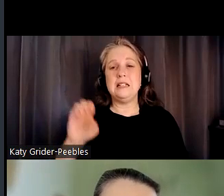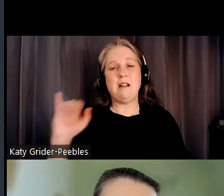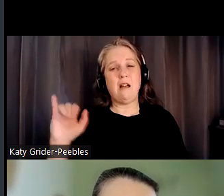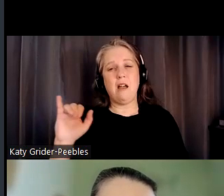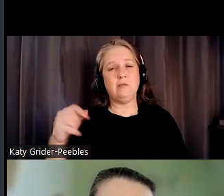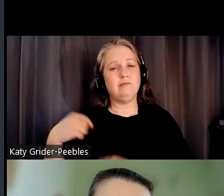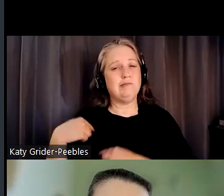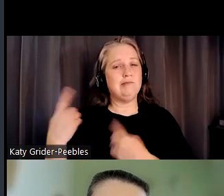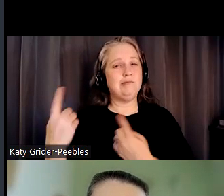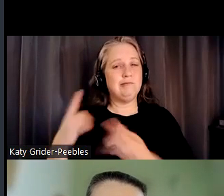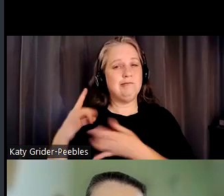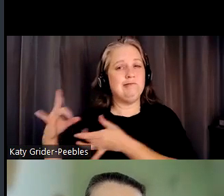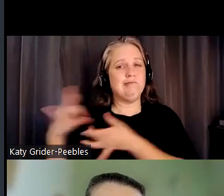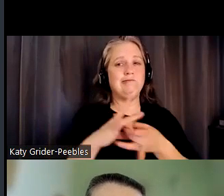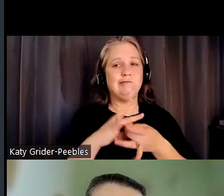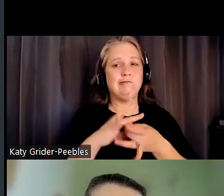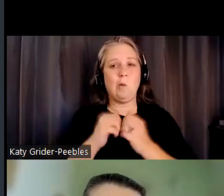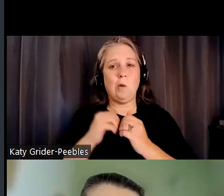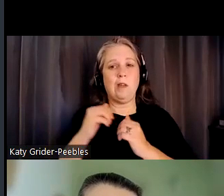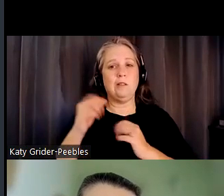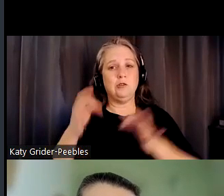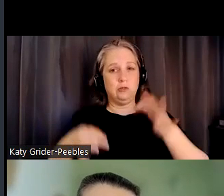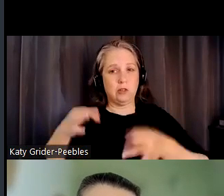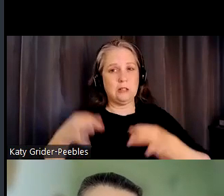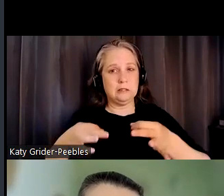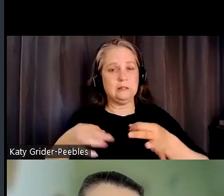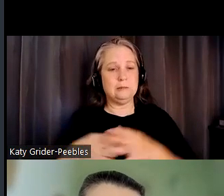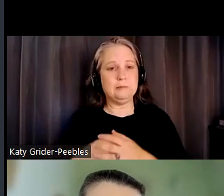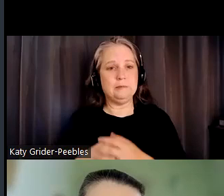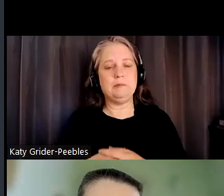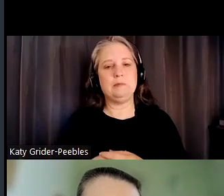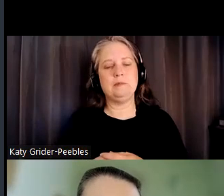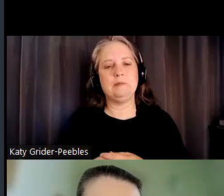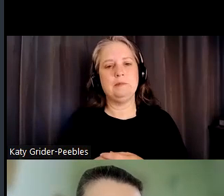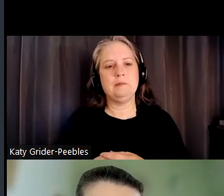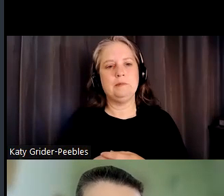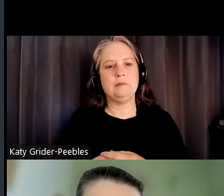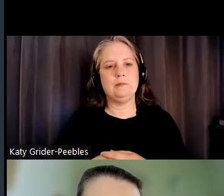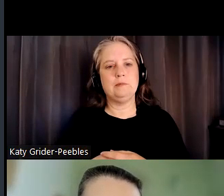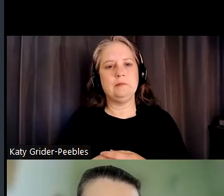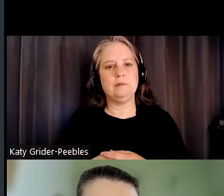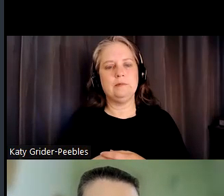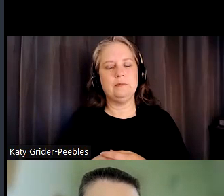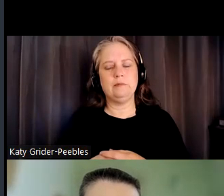Justice looks at equality and equity in different ways.